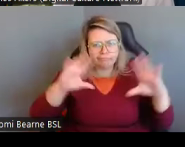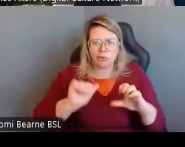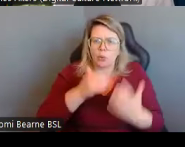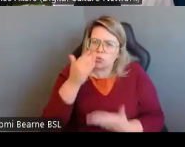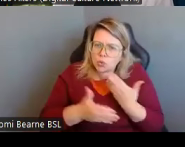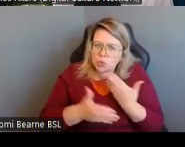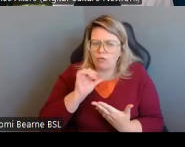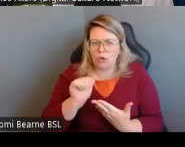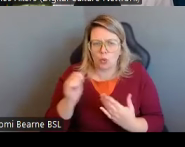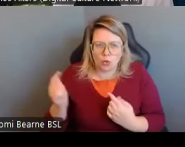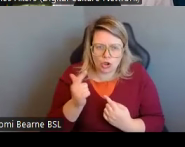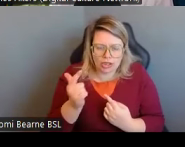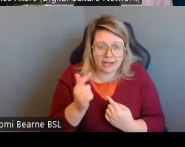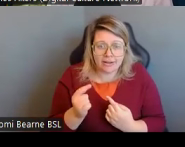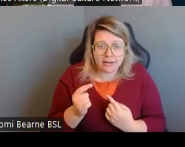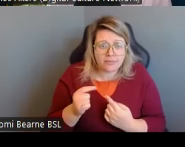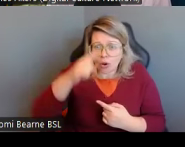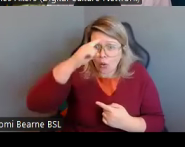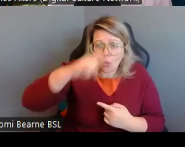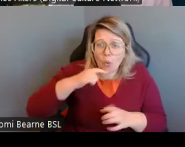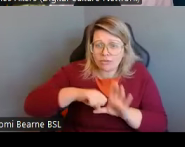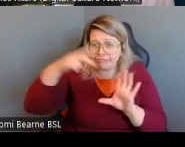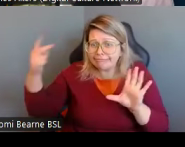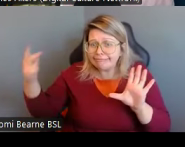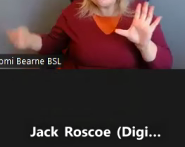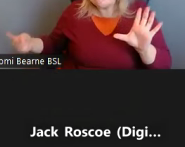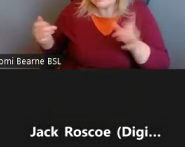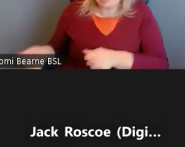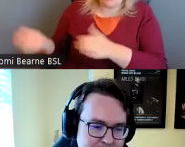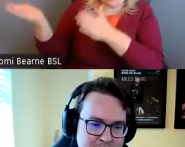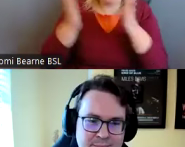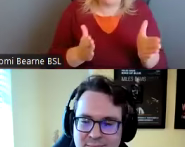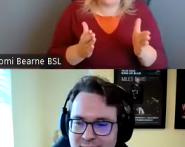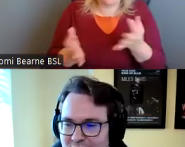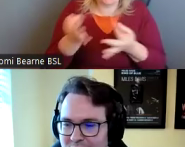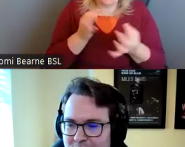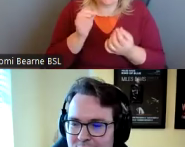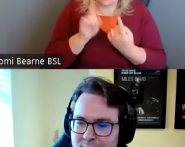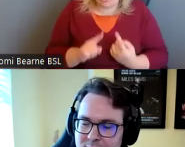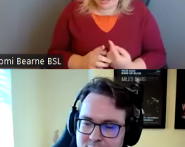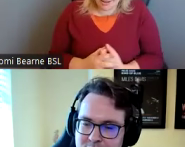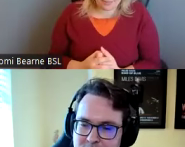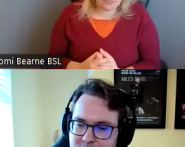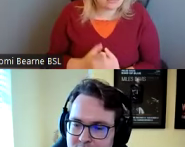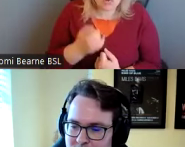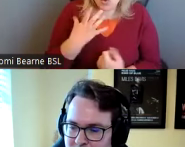My little horse is going to pop off. I'm going to go to Q&A now. If you want to stay around for the Q&A, please do.